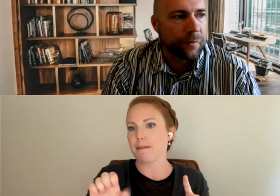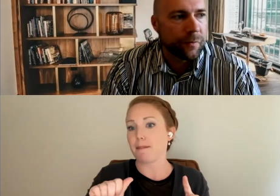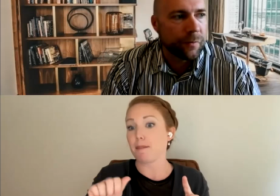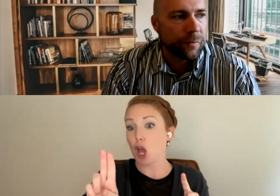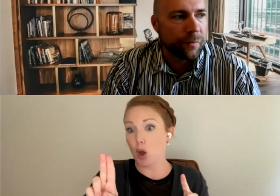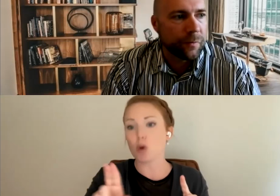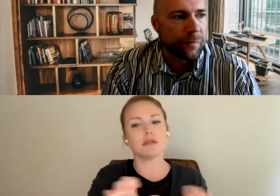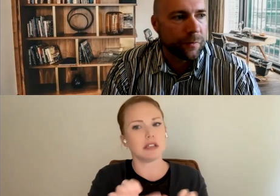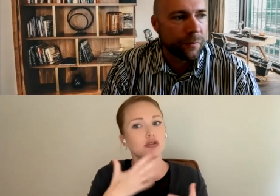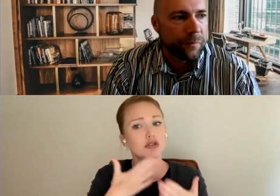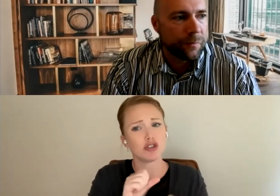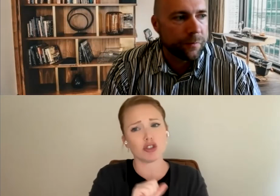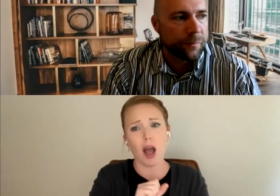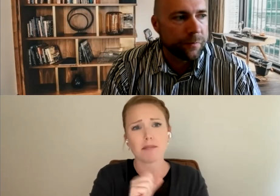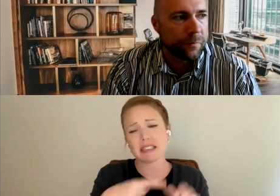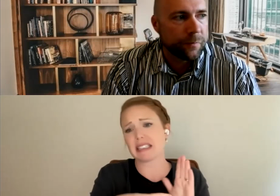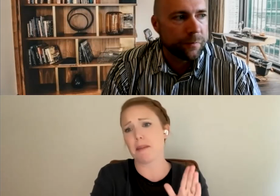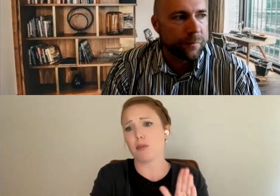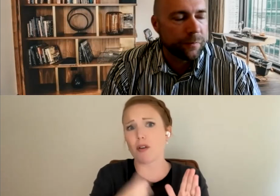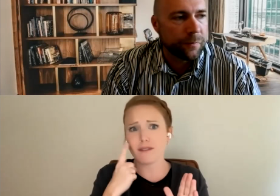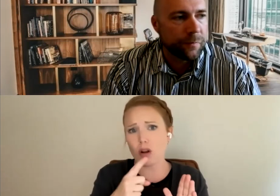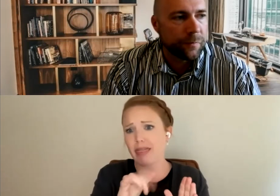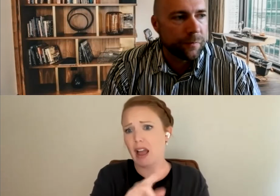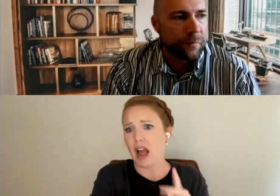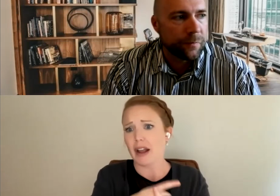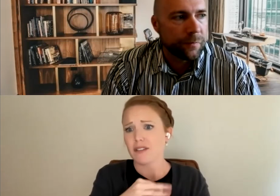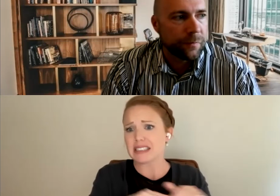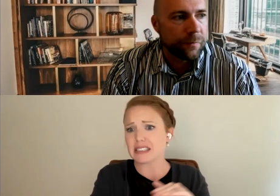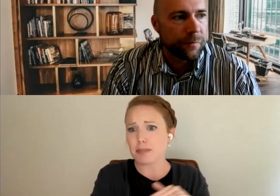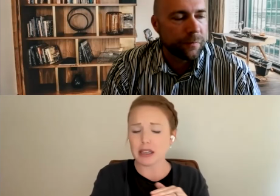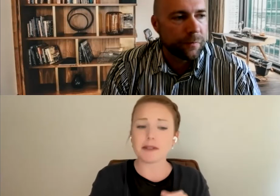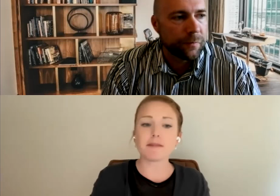Hopefully more of that kind of stuff becomes available as time goes on. Most of the dealing...